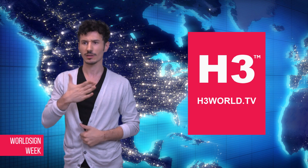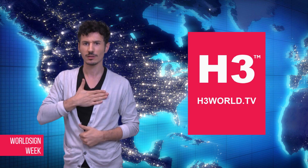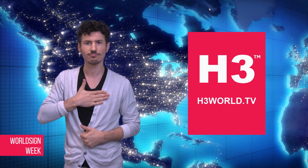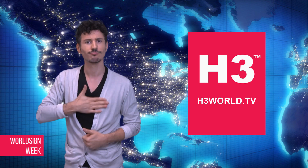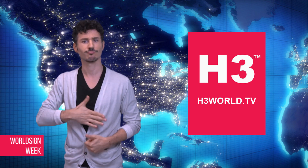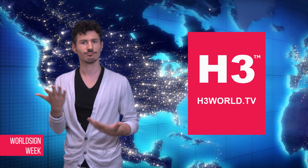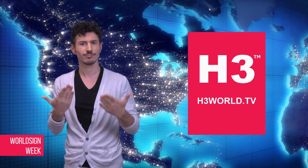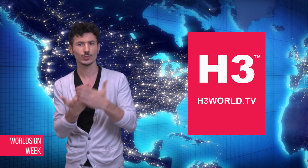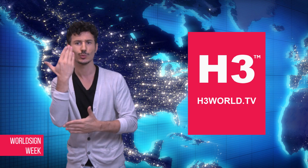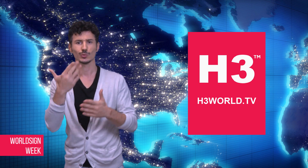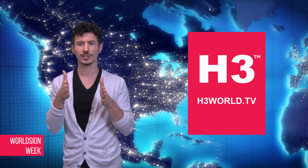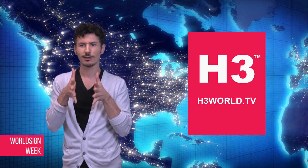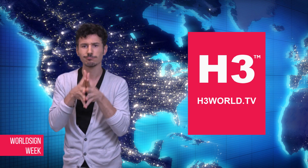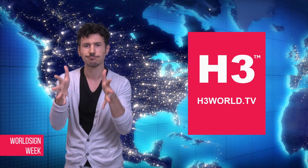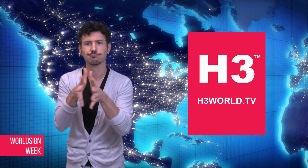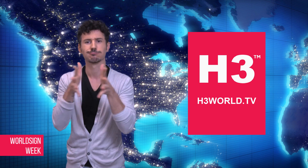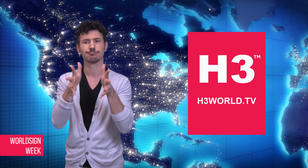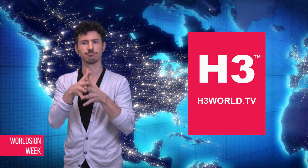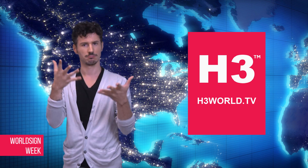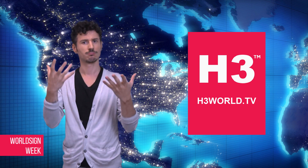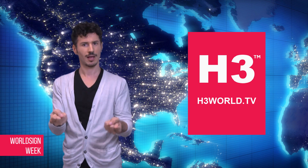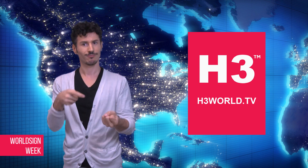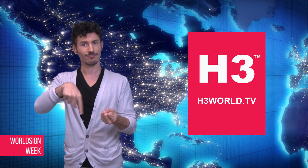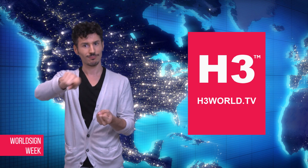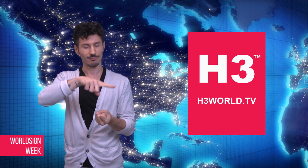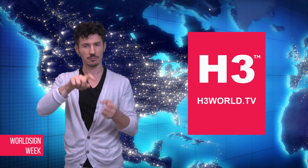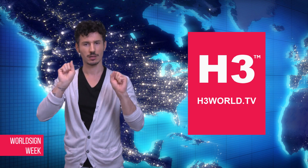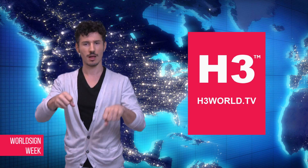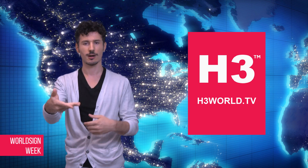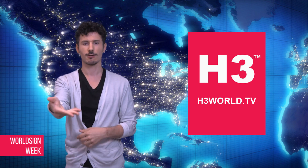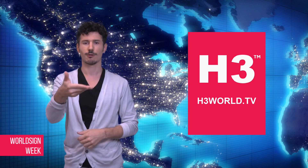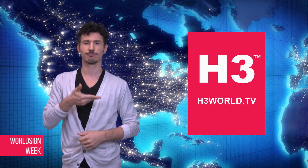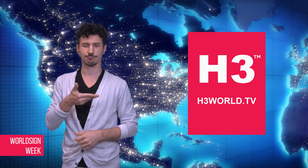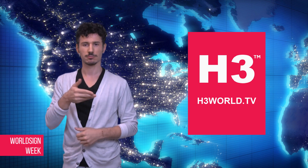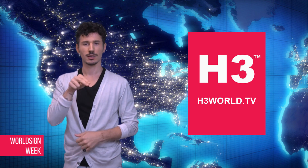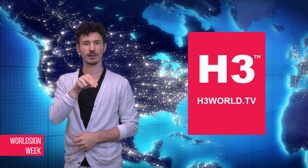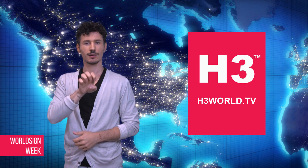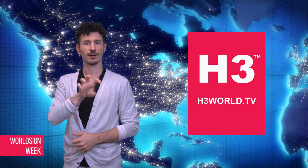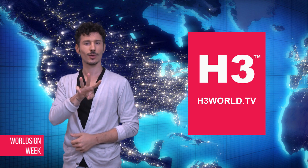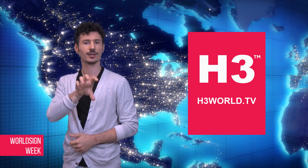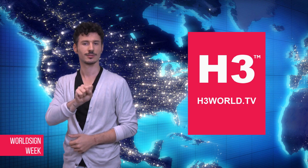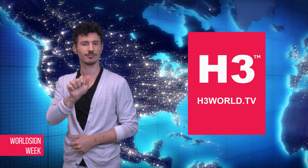For story submissions, you can email them to